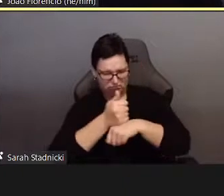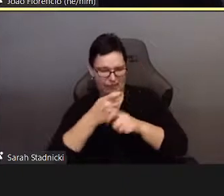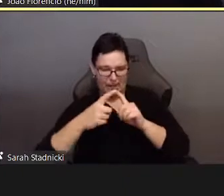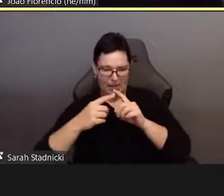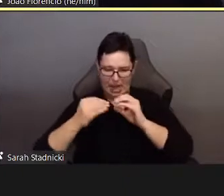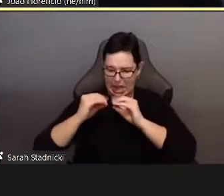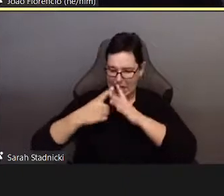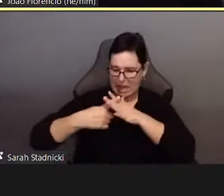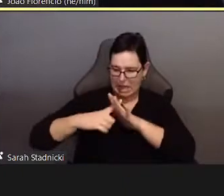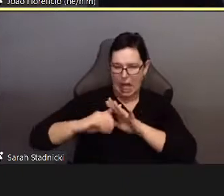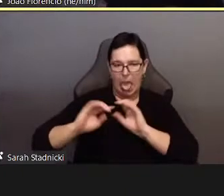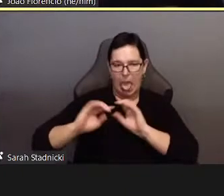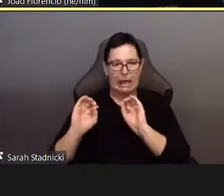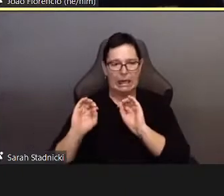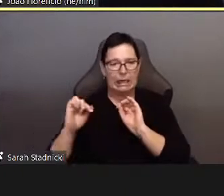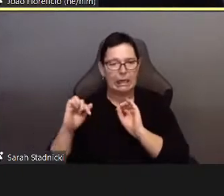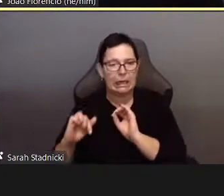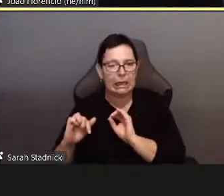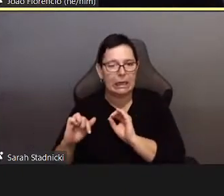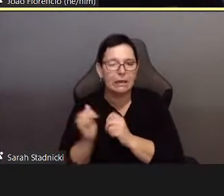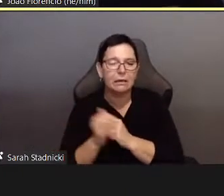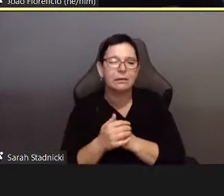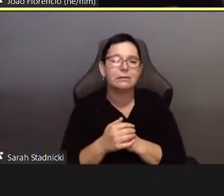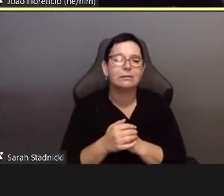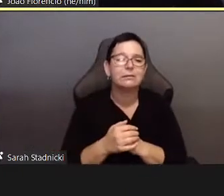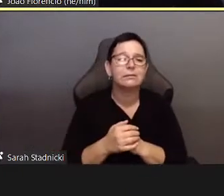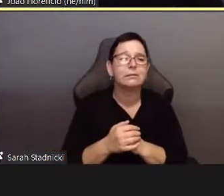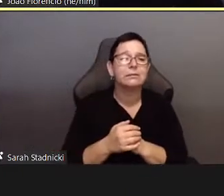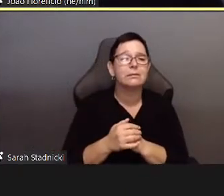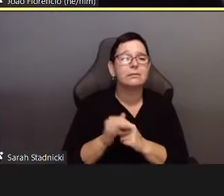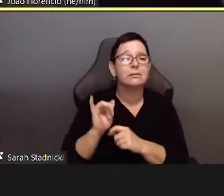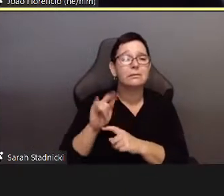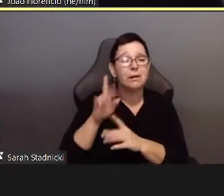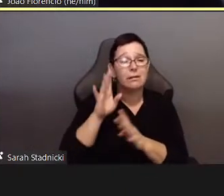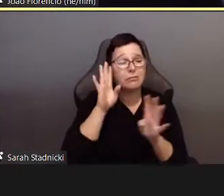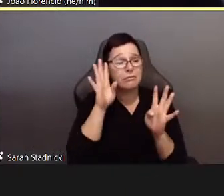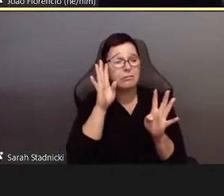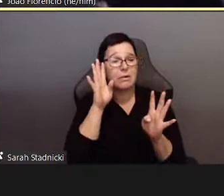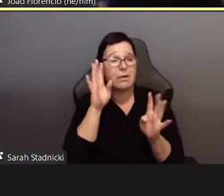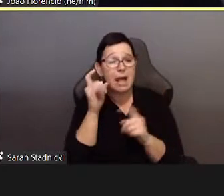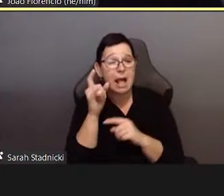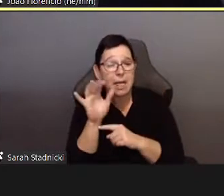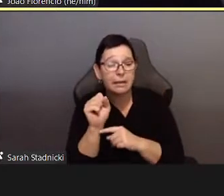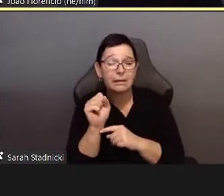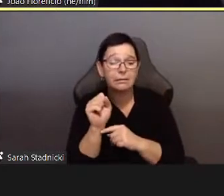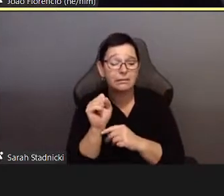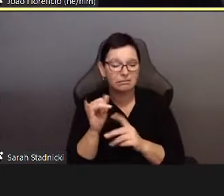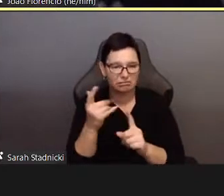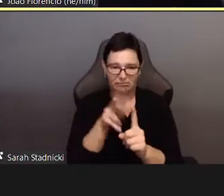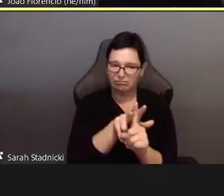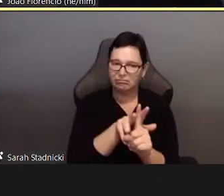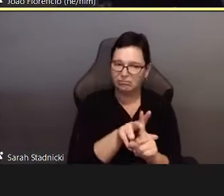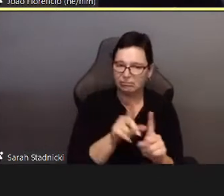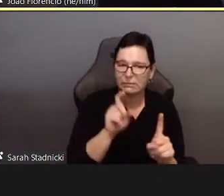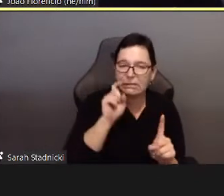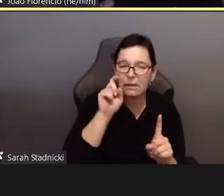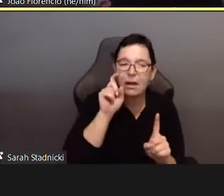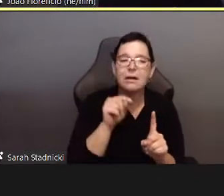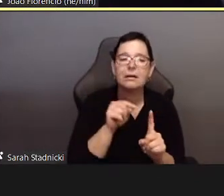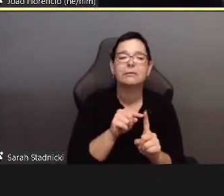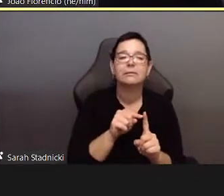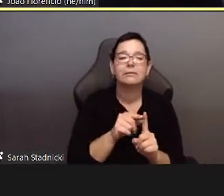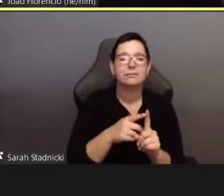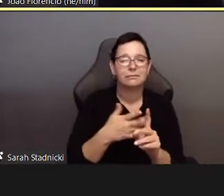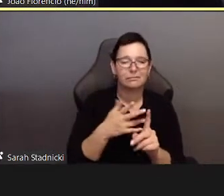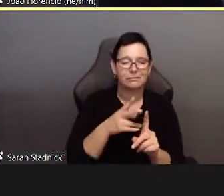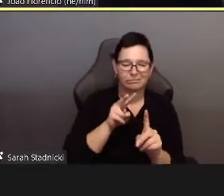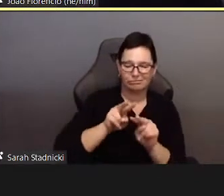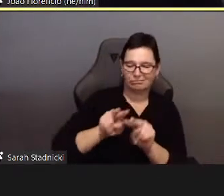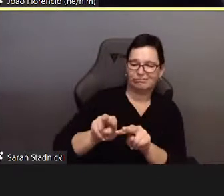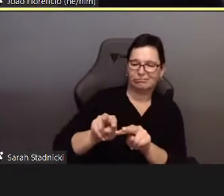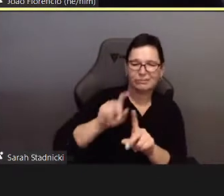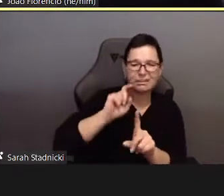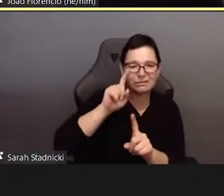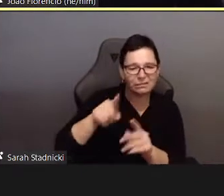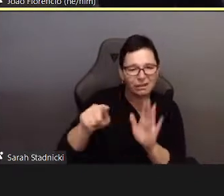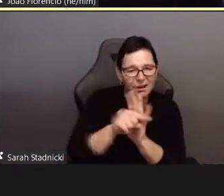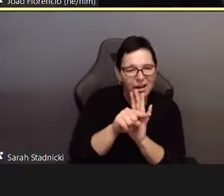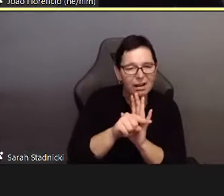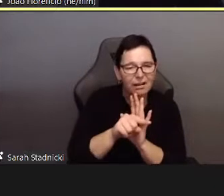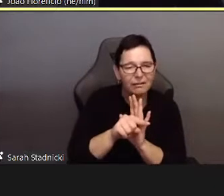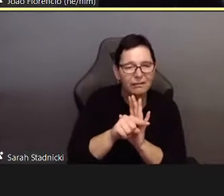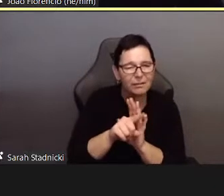As Lacan puts it, the drive is a destruction drive, which has to be beyond the instinct ot return ot the state of equilibrium of they inanimate sphere.